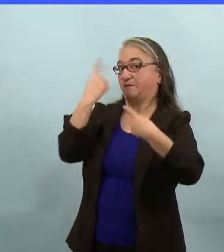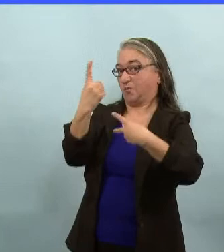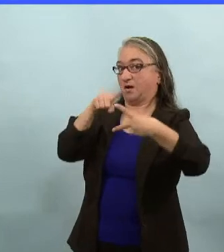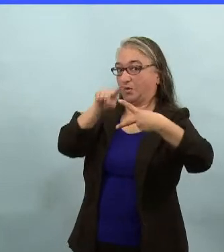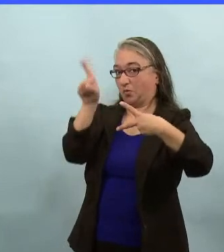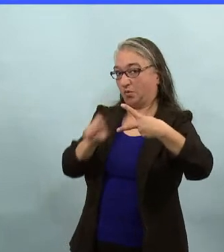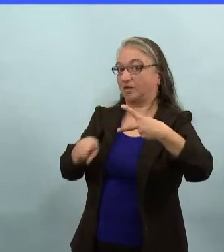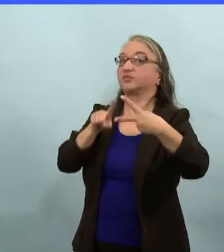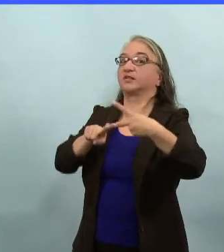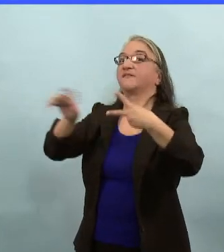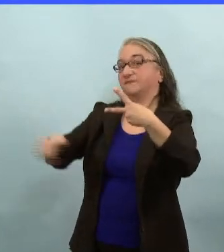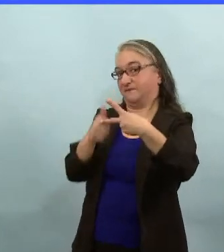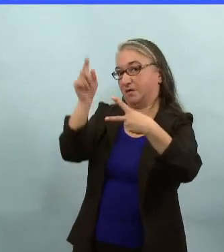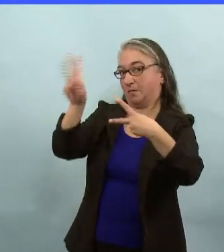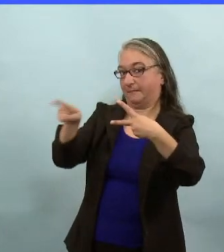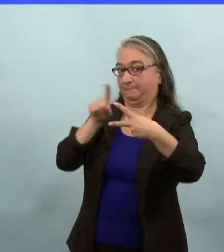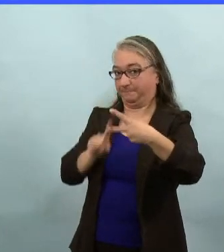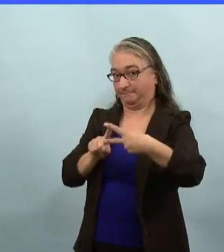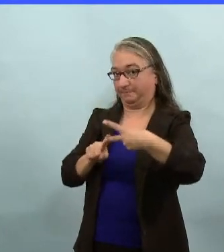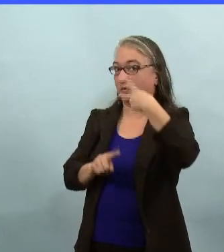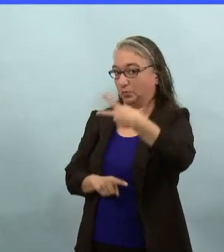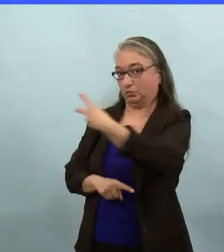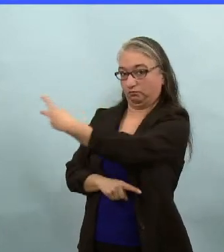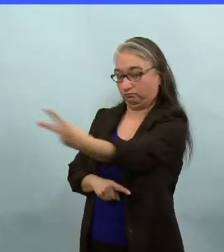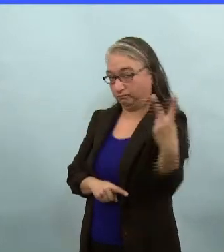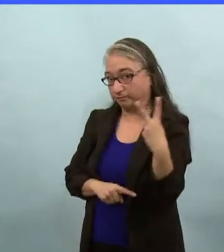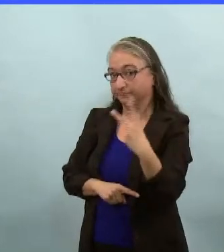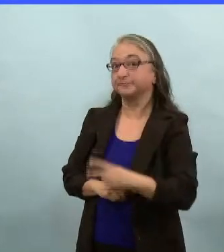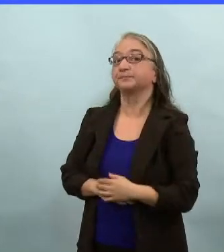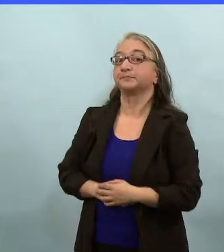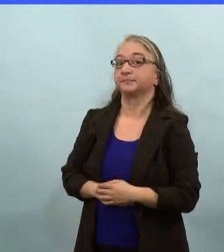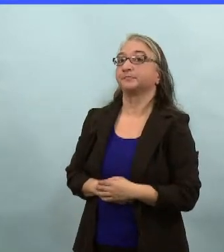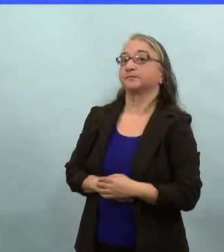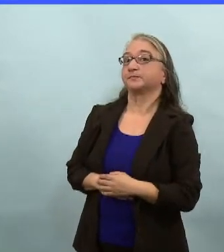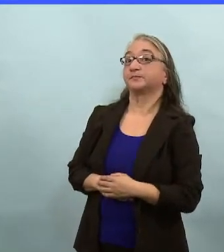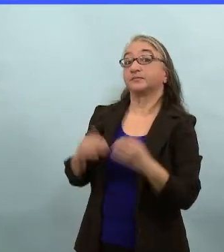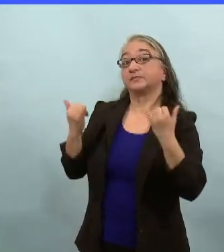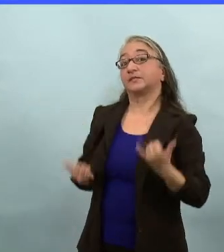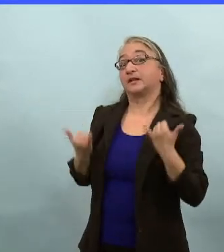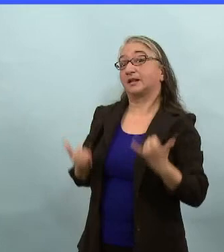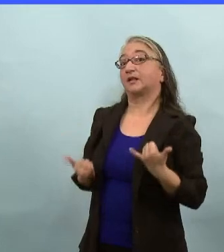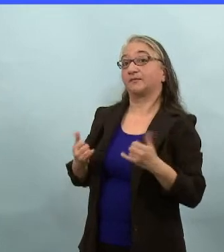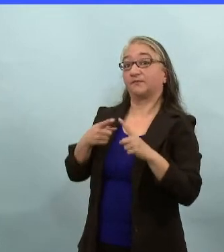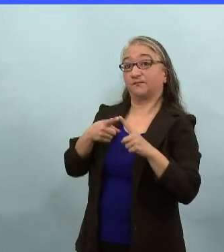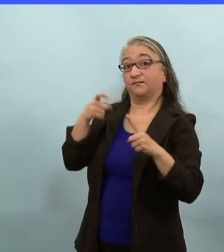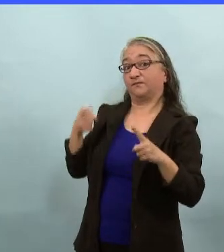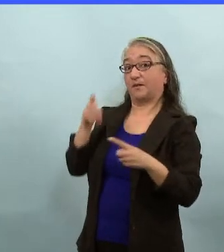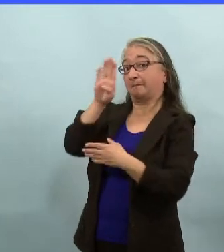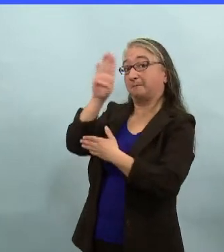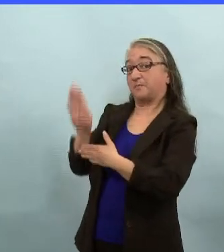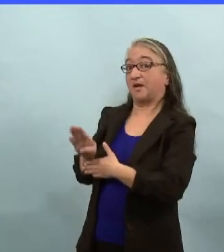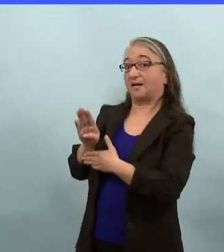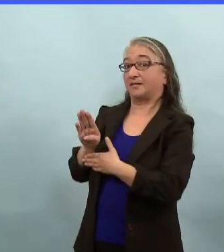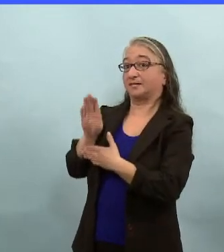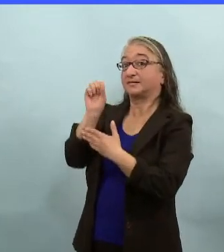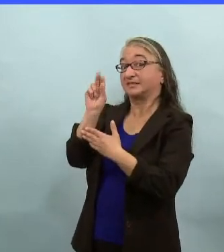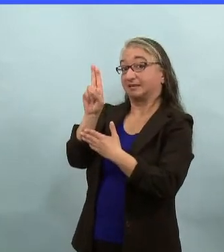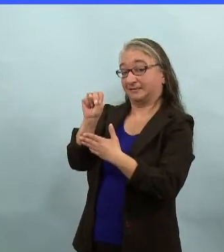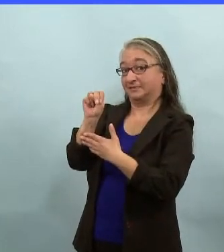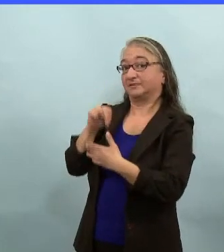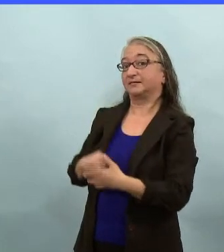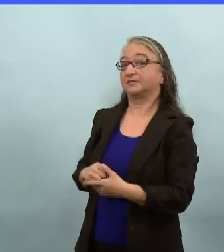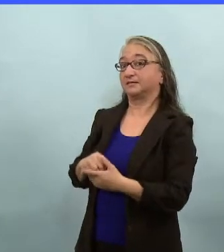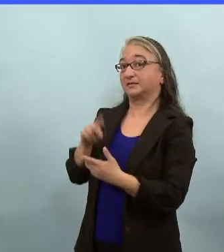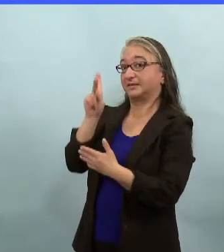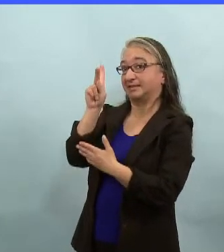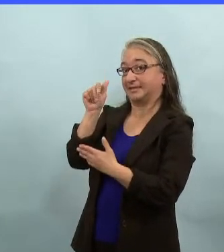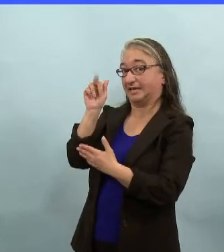follow-up question up first this afternoon from the brandon's son karen uh good afternoon everyone